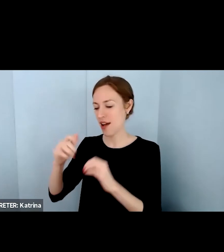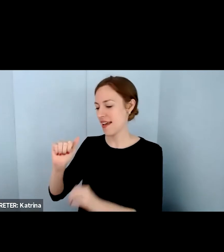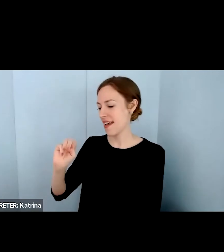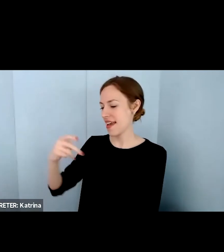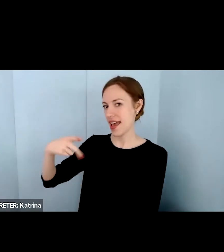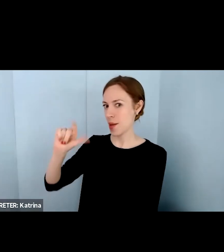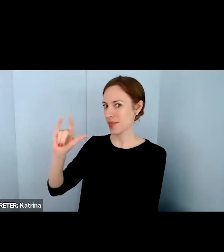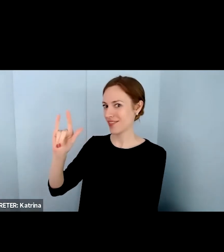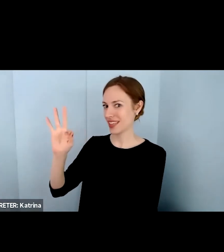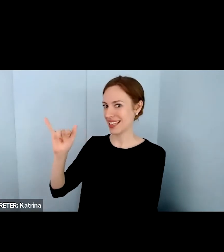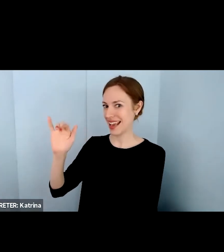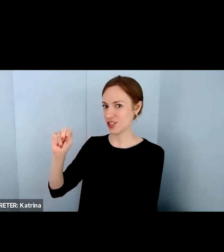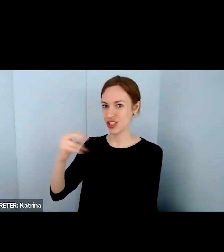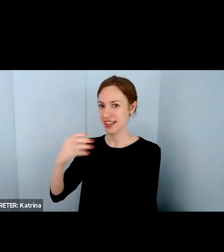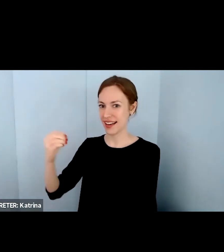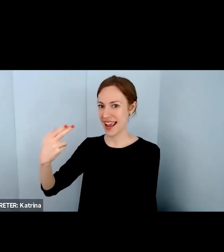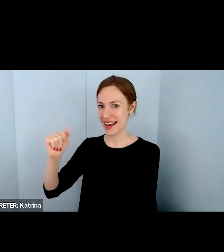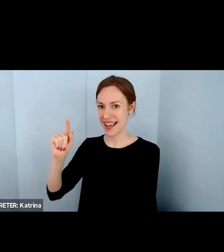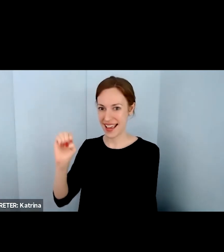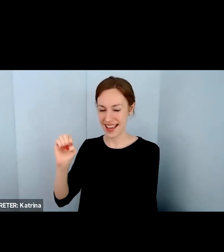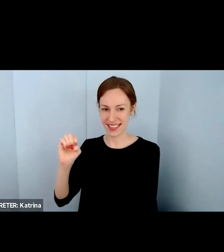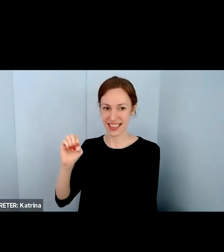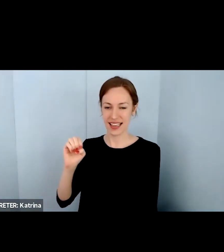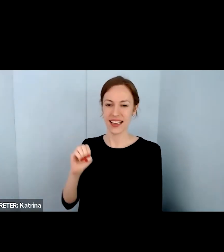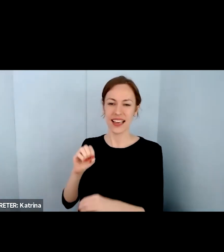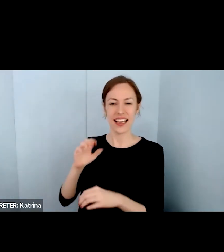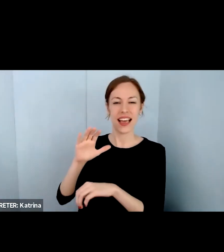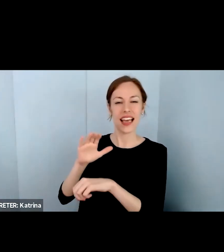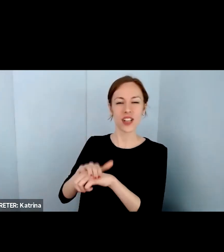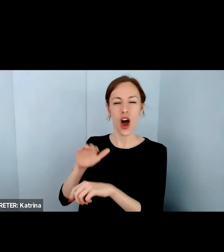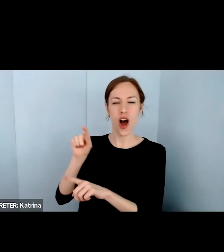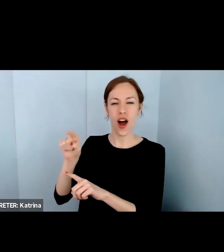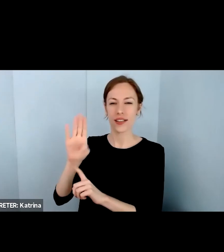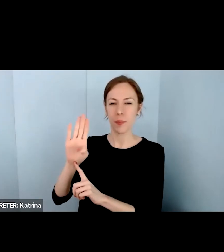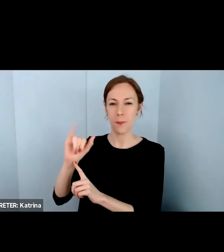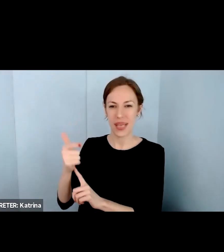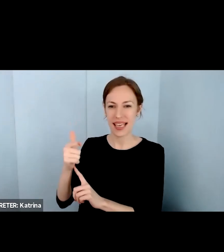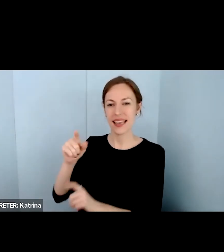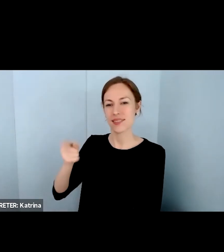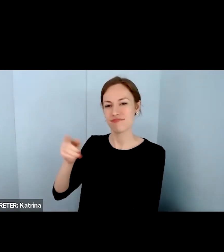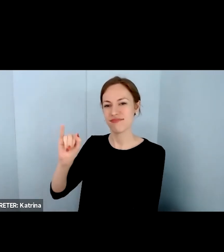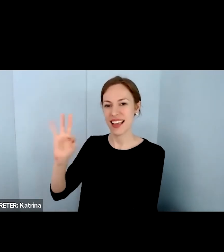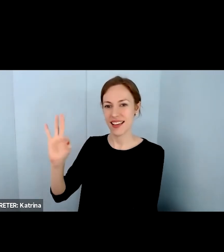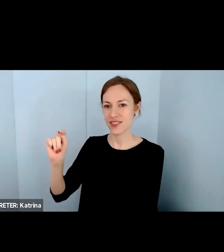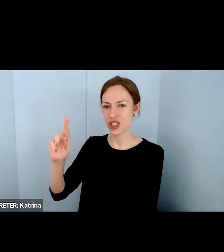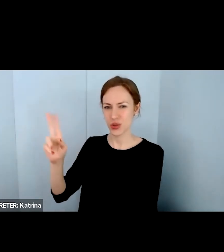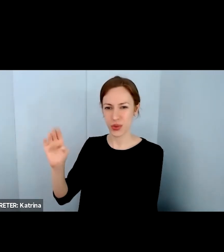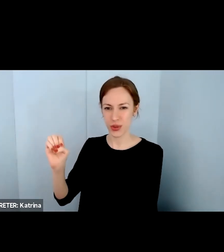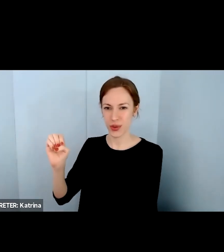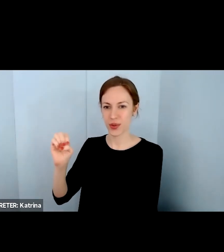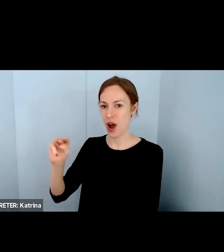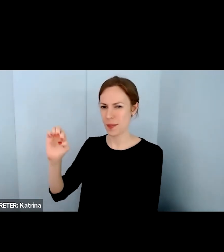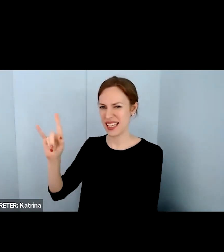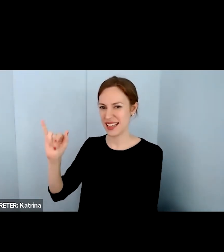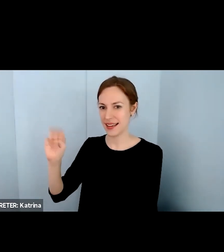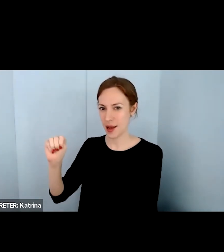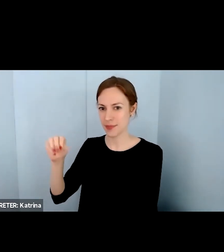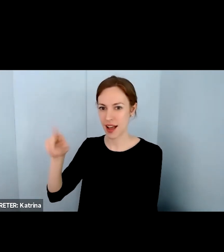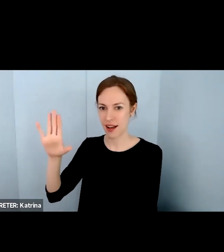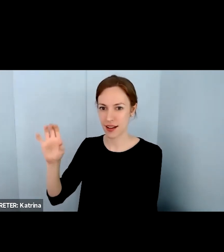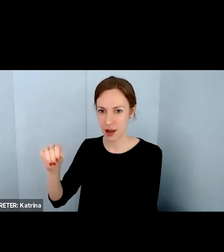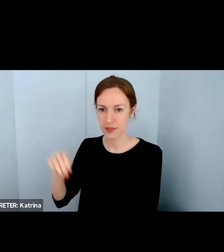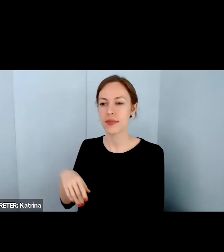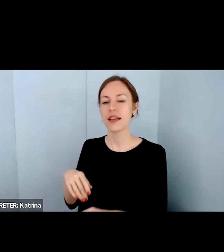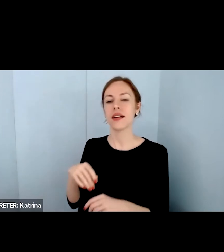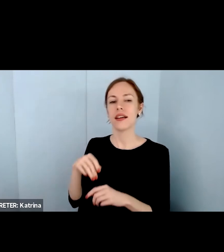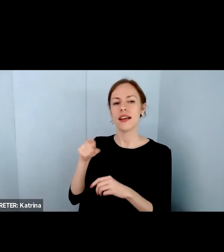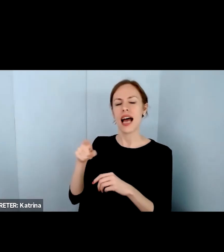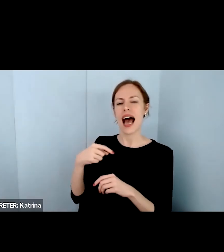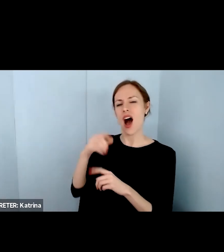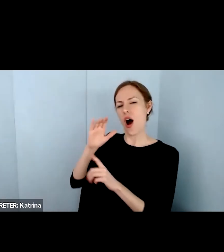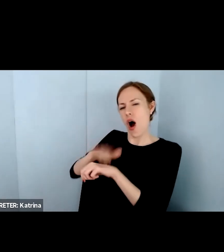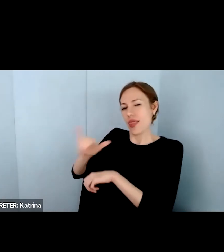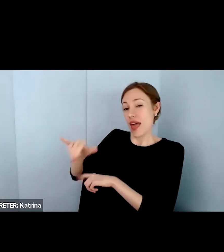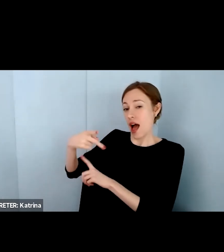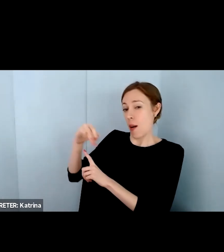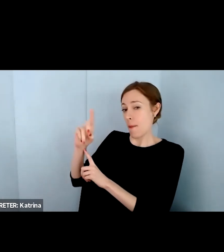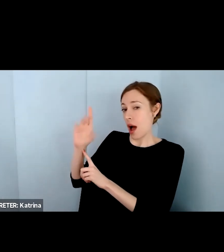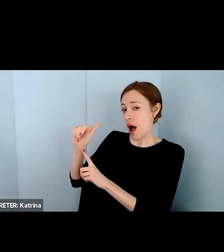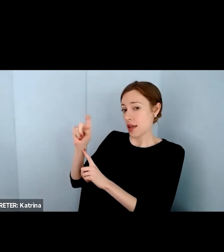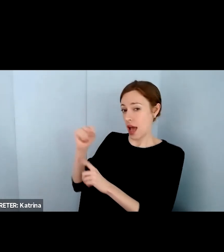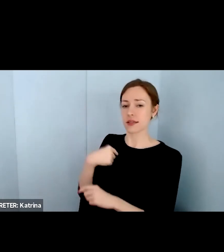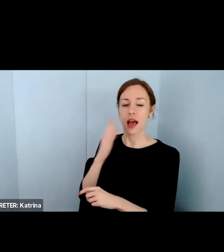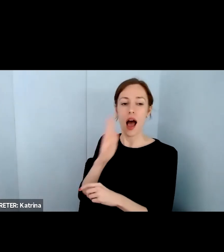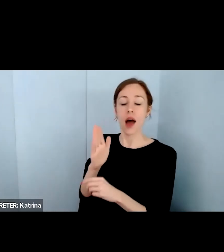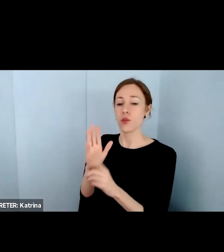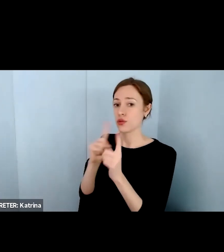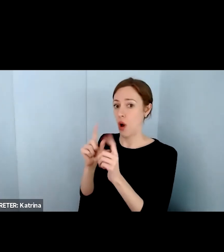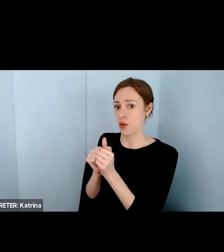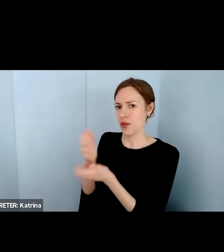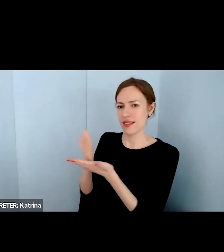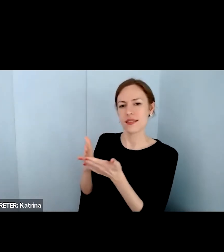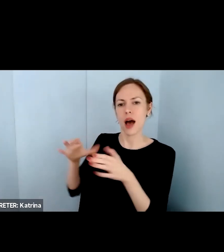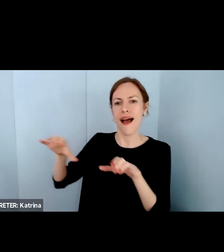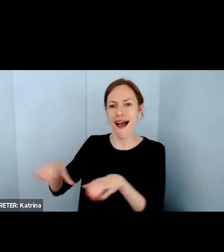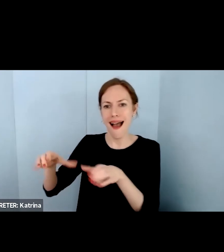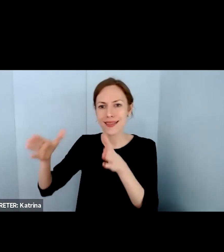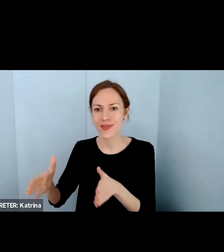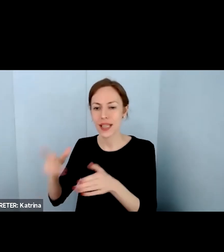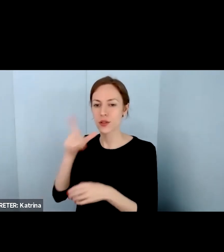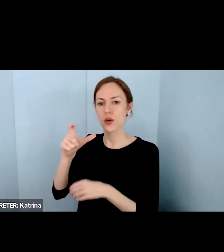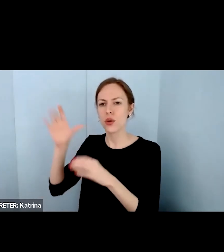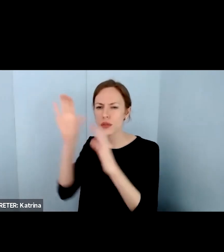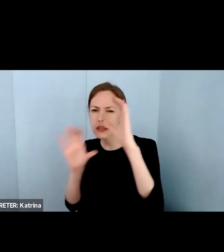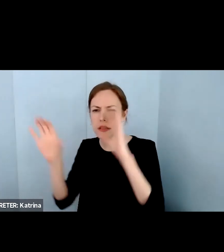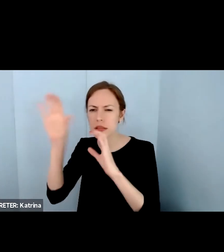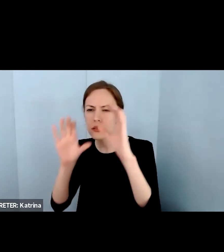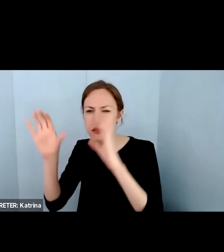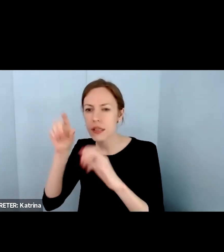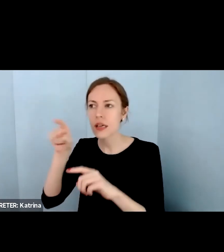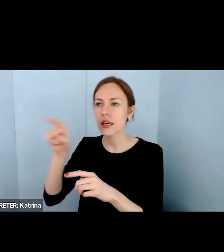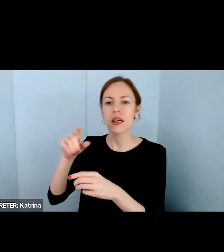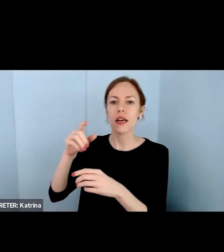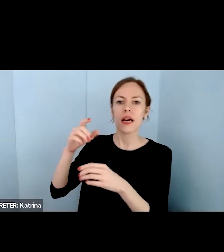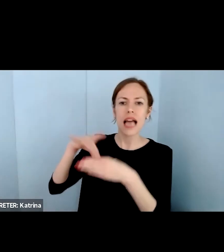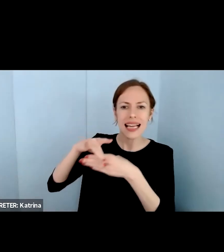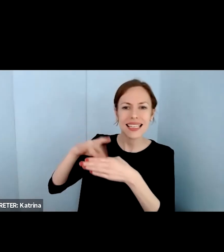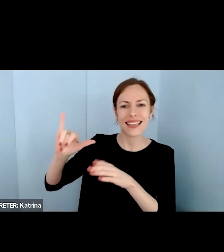It's on medium.com forward slash big If true, but in that event, I will be talking to a couple of activists that do seek out deleted content, especially when people have deleted evidence of crimes, because recovery of that information is really important.